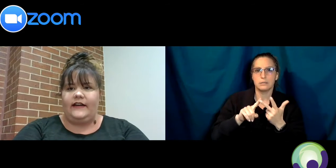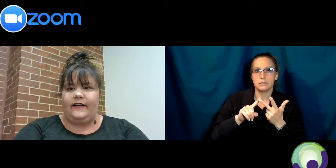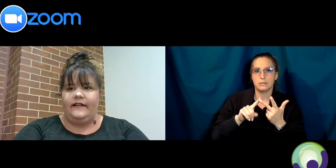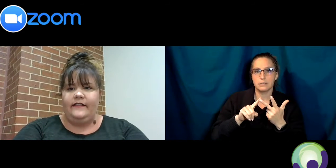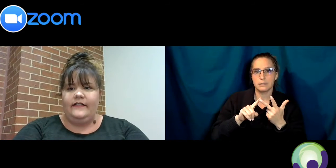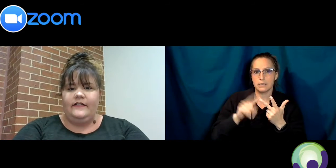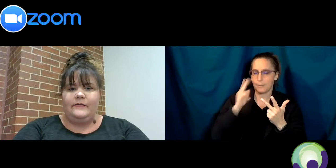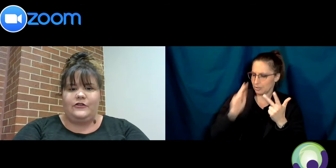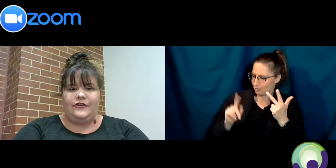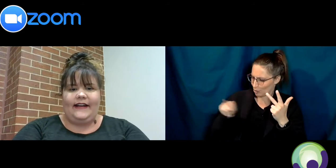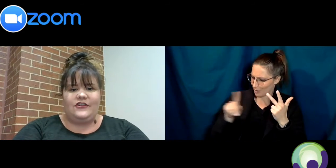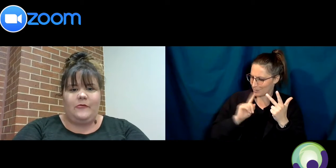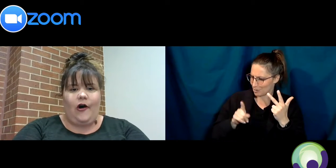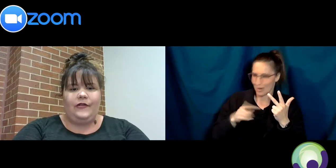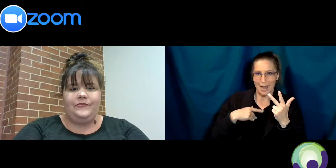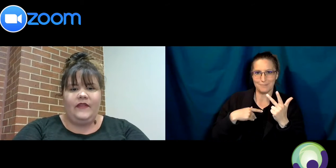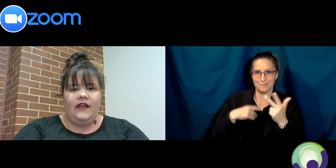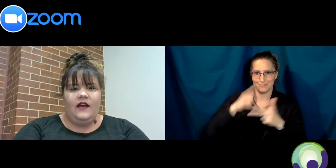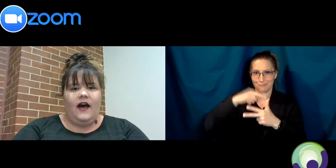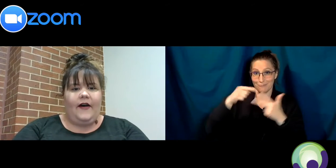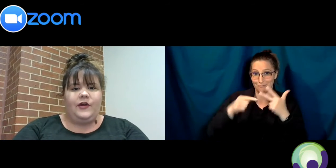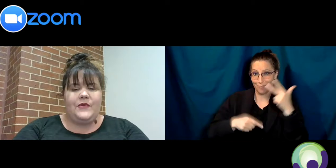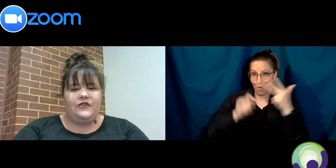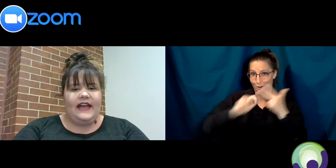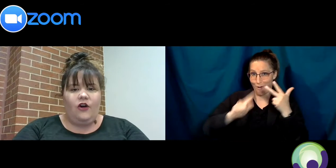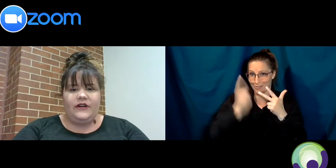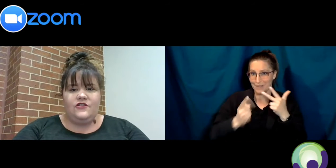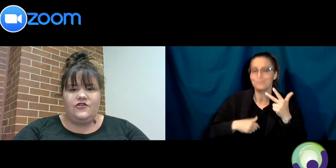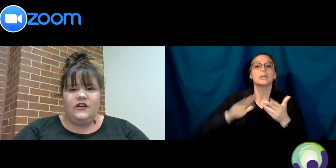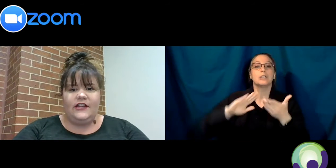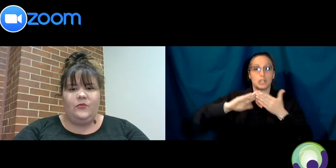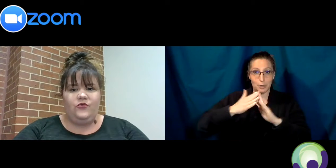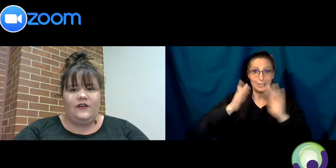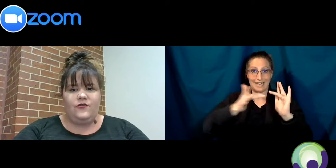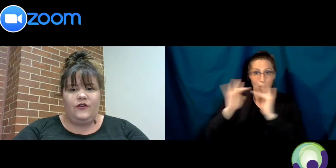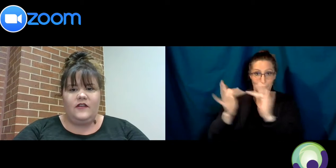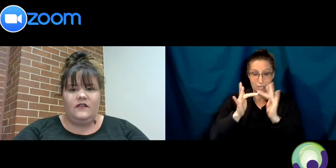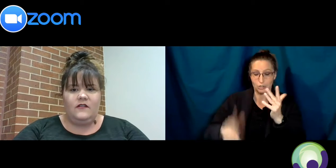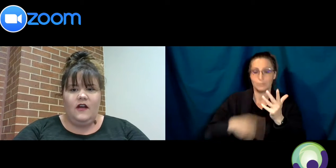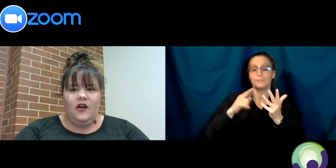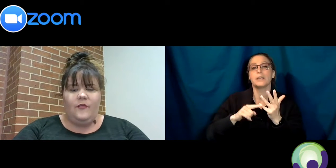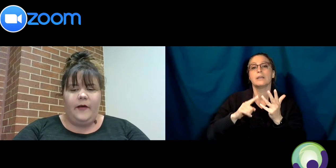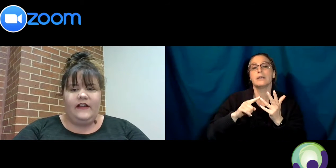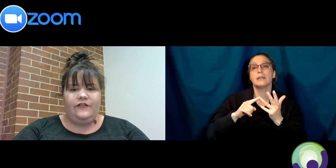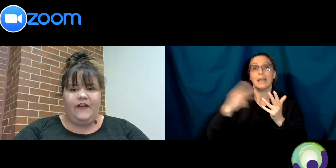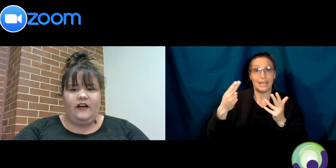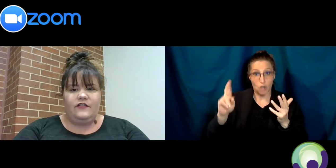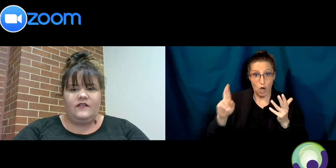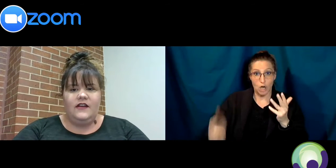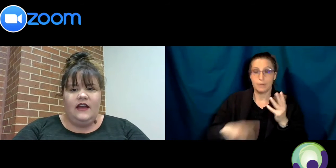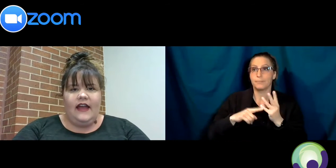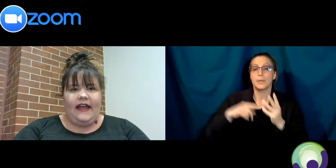here to make sure I catch them all: Community Outreach, Human Resources, Public affairs and